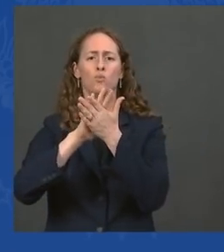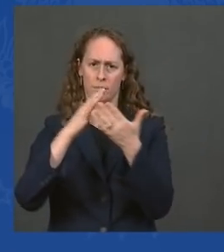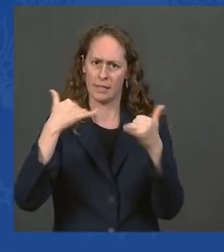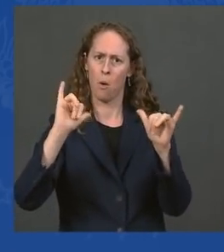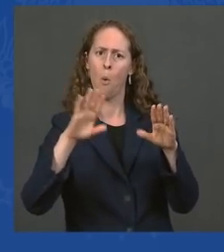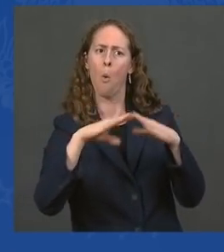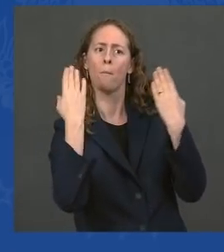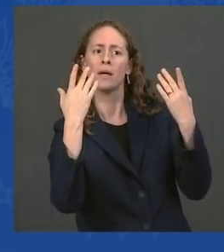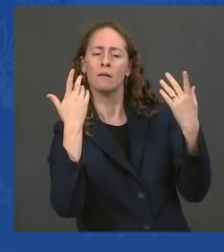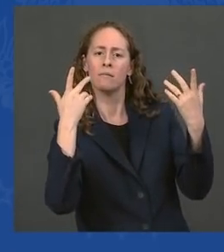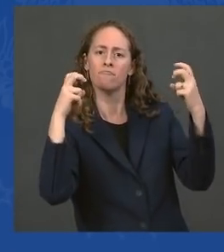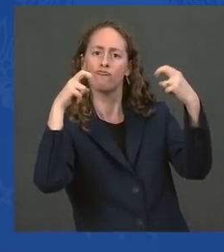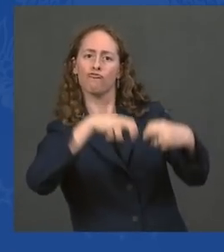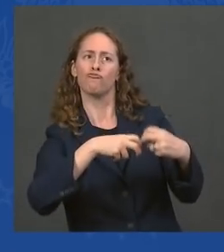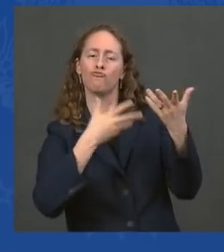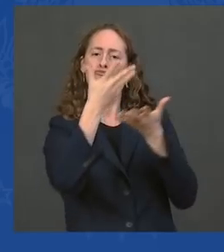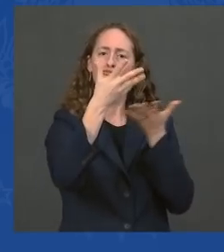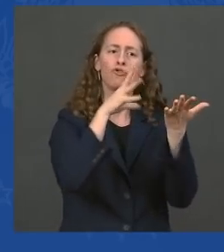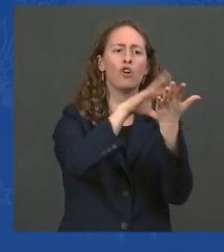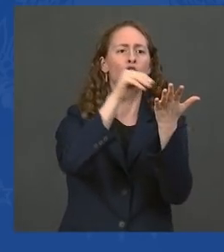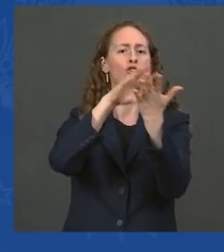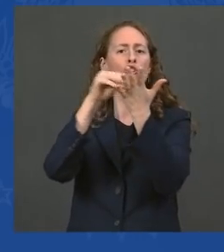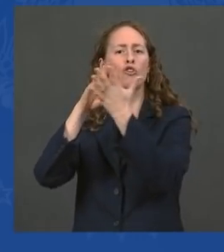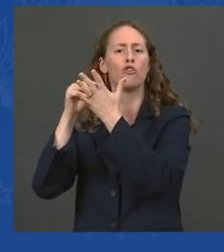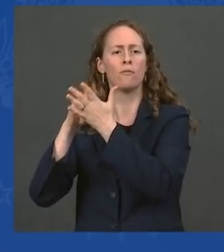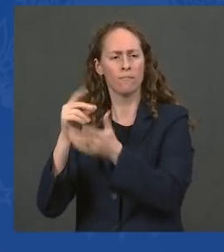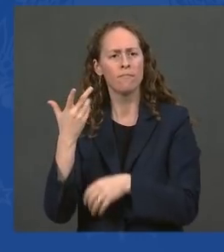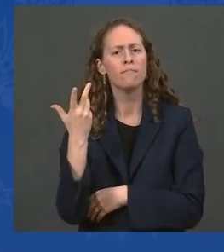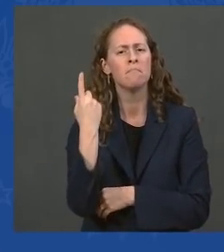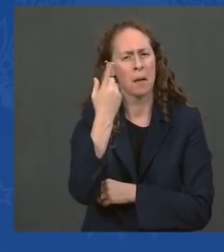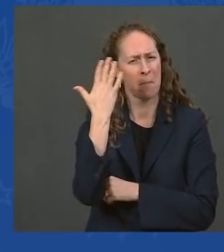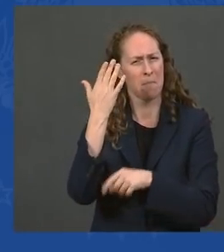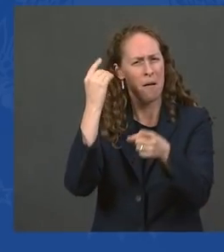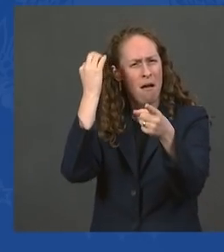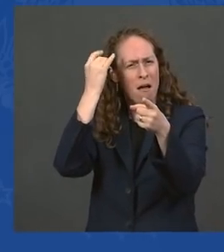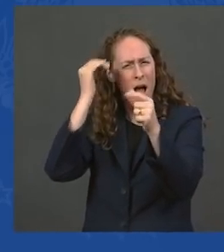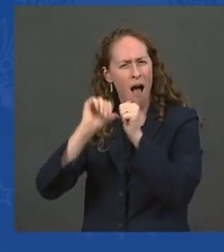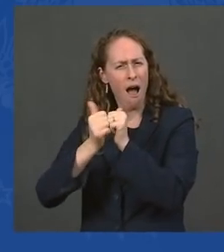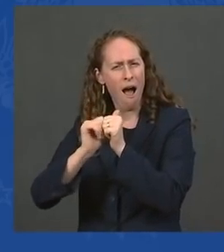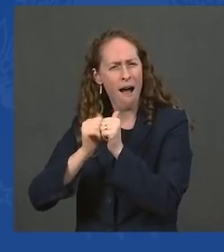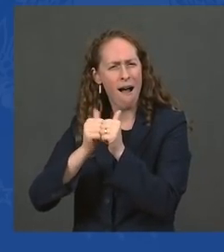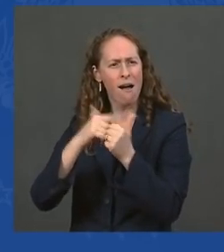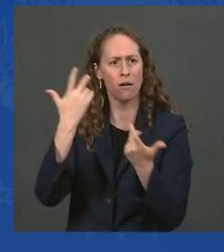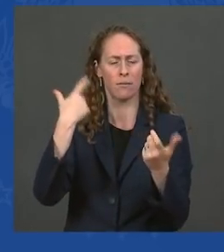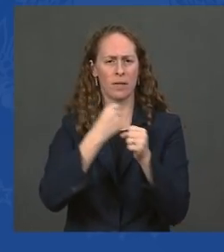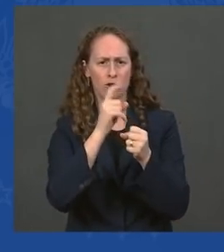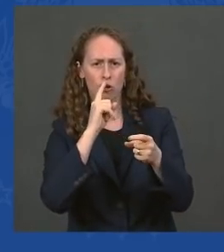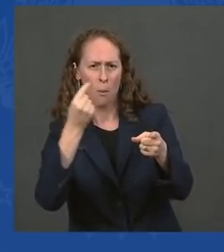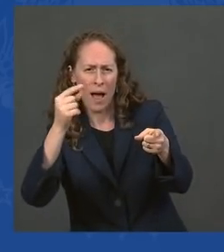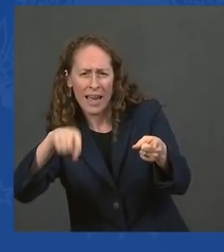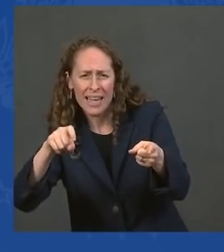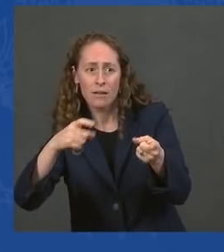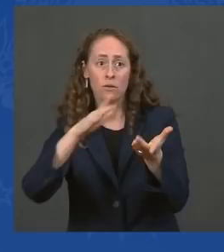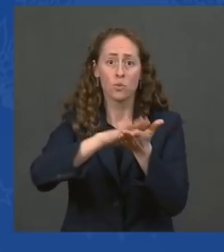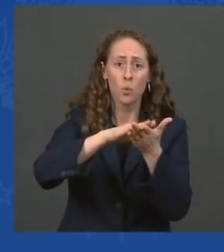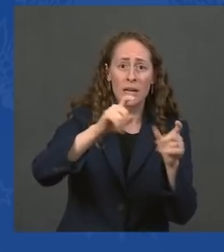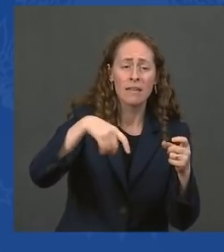We have been able to do this because we've provided our schools the resources they need to protect children and the educators,